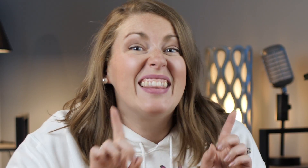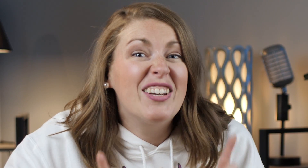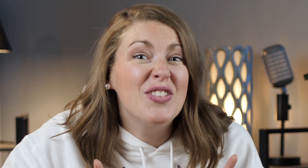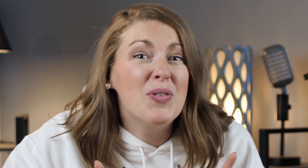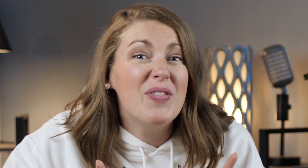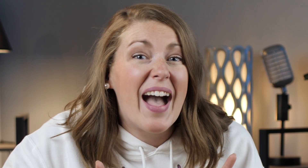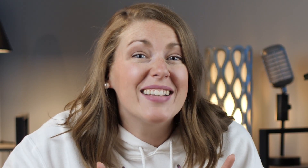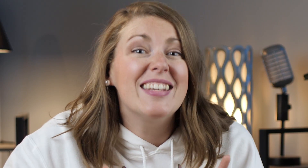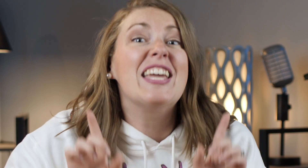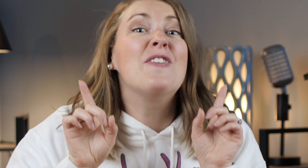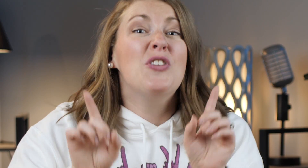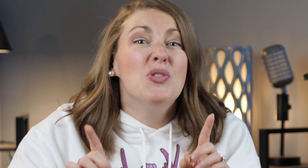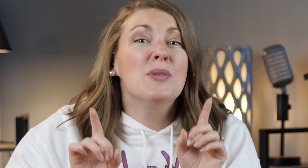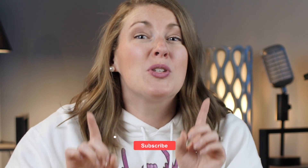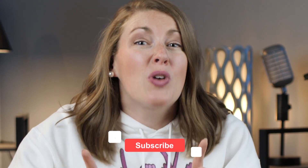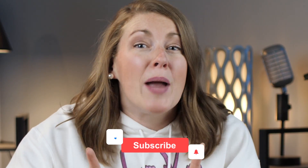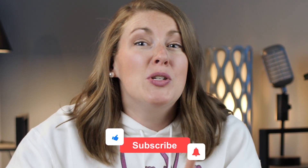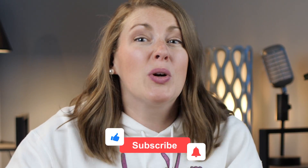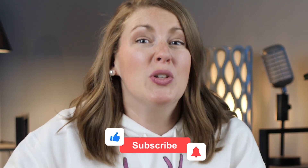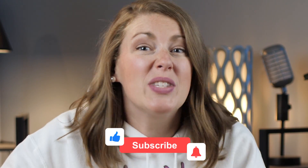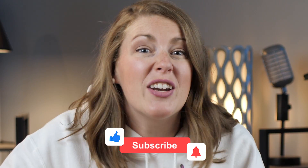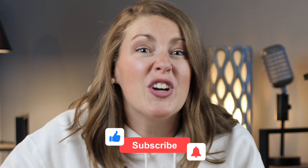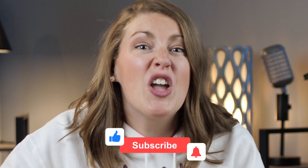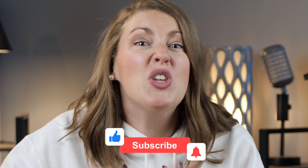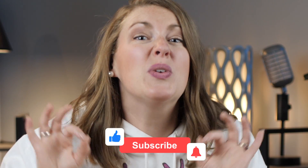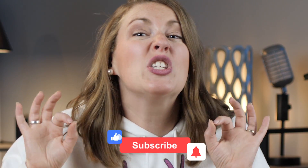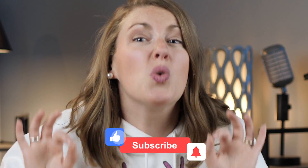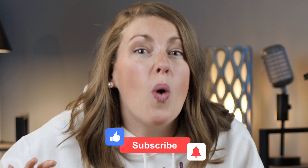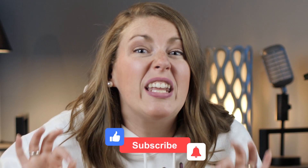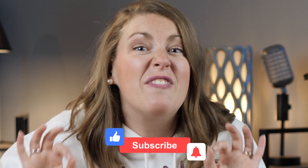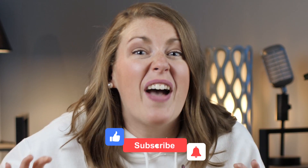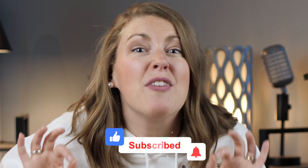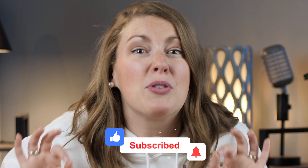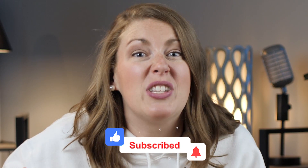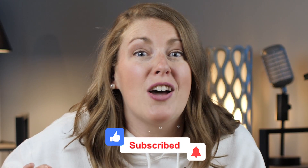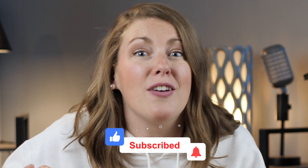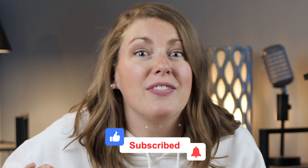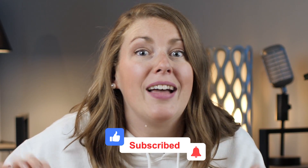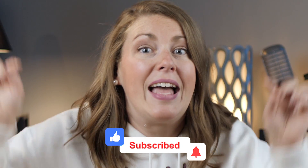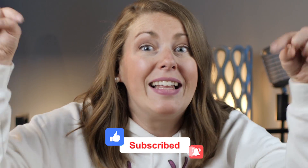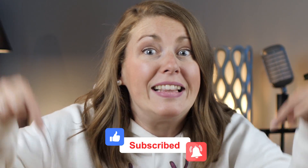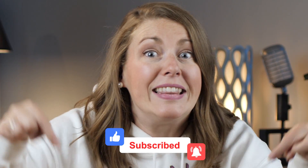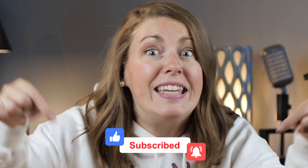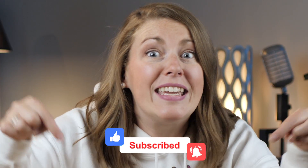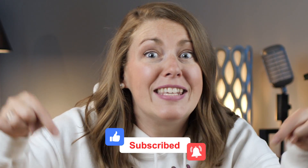Little known fact, if you subscribe to our newsletter you get 25% off. Link in the